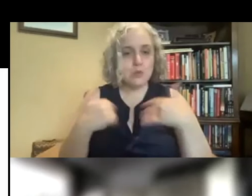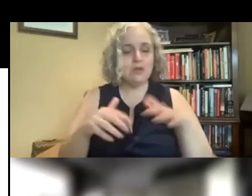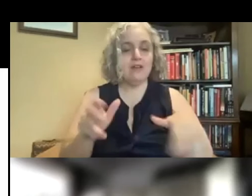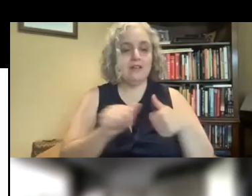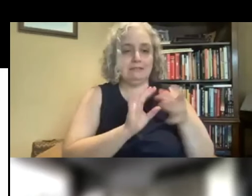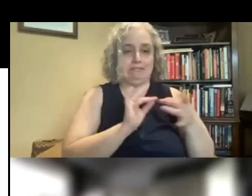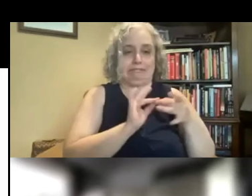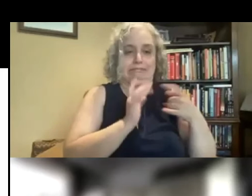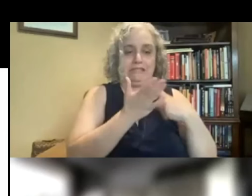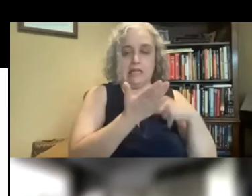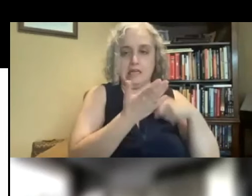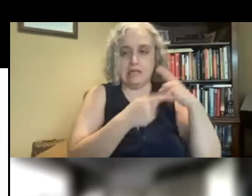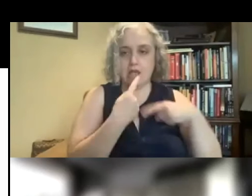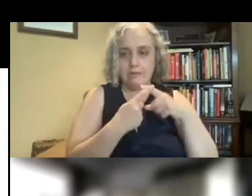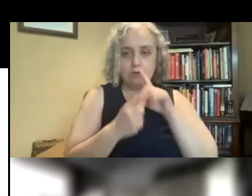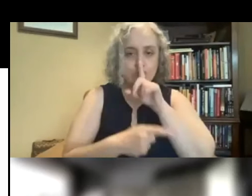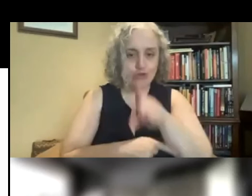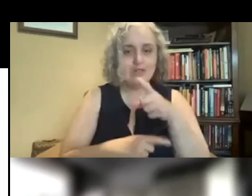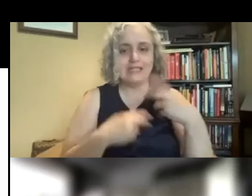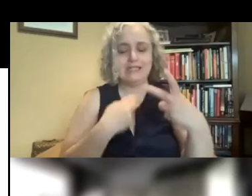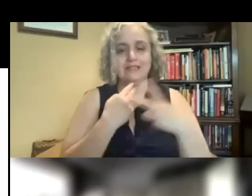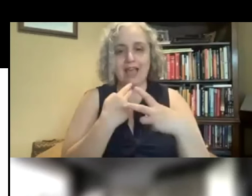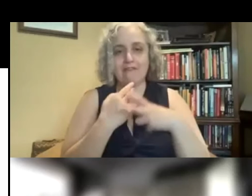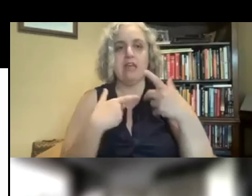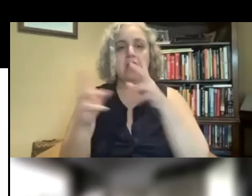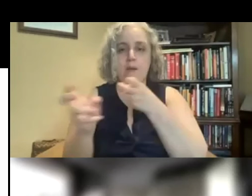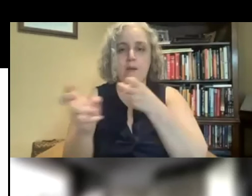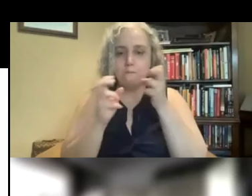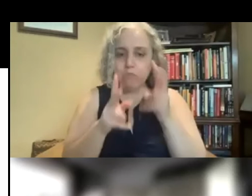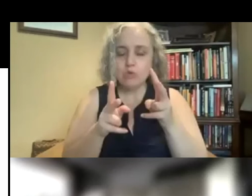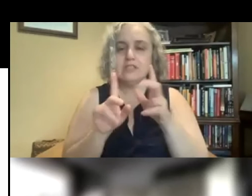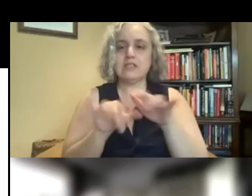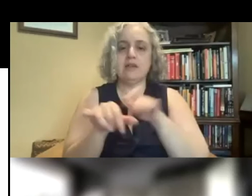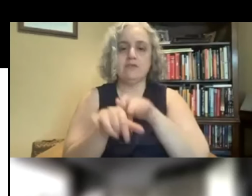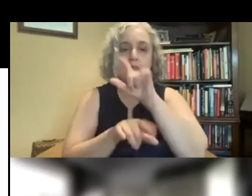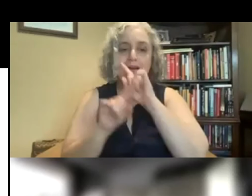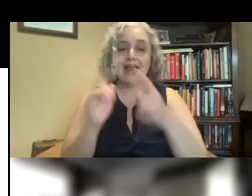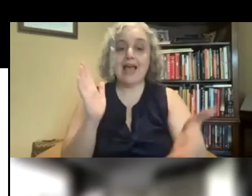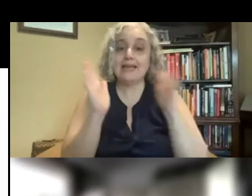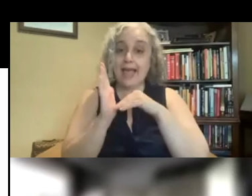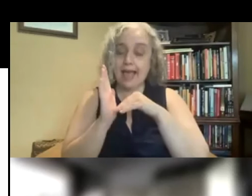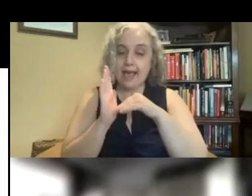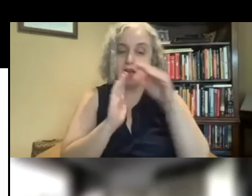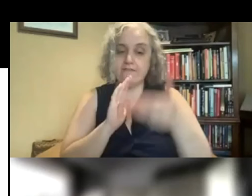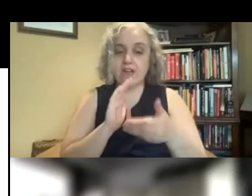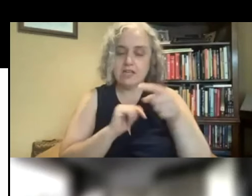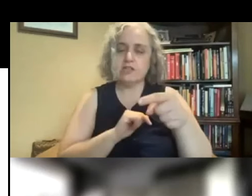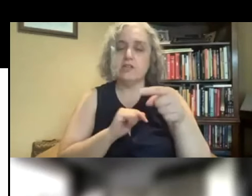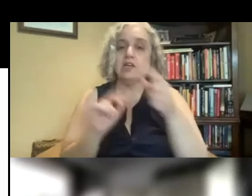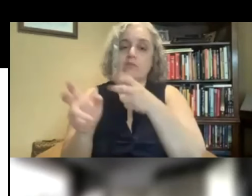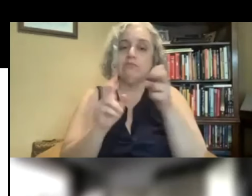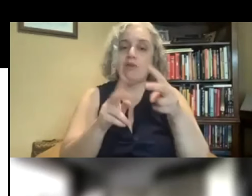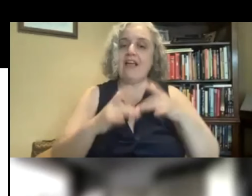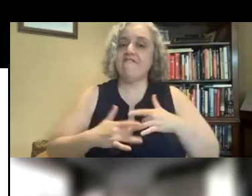to try to make sure we can save them and post them. But again, people are invited to also post them on the events page on We Count,